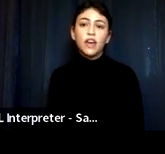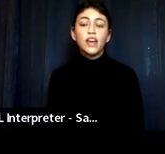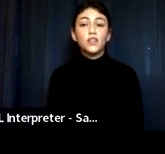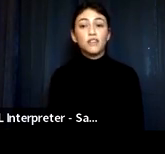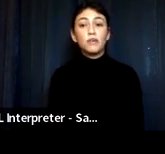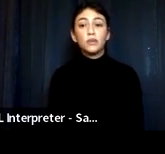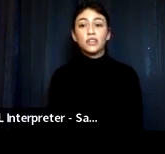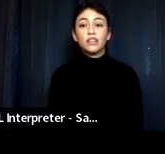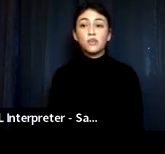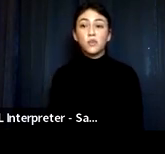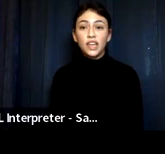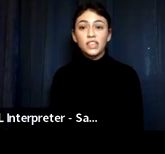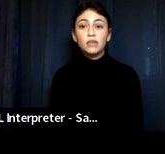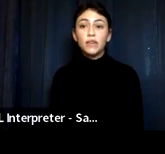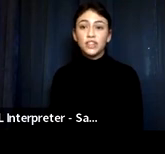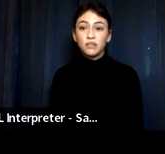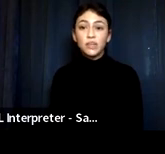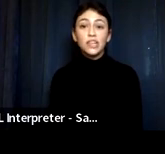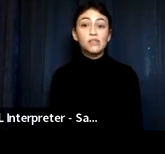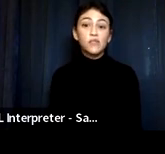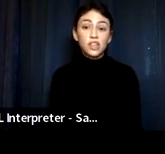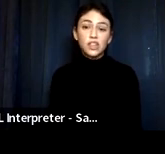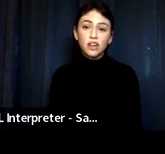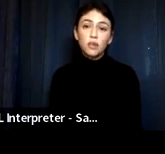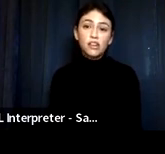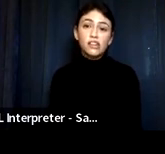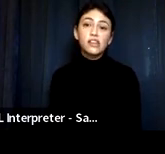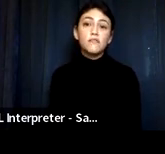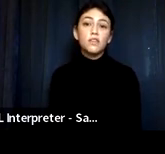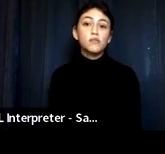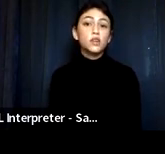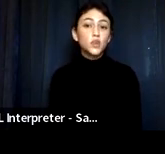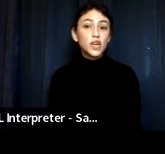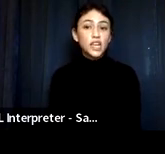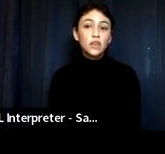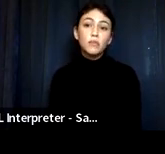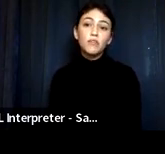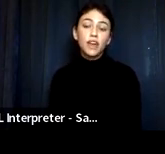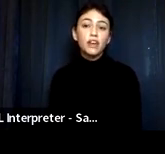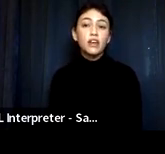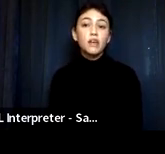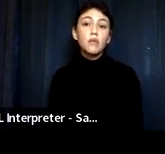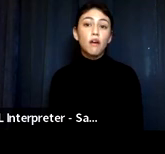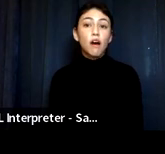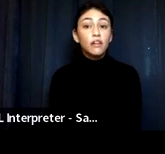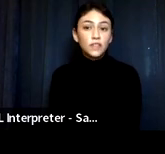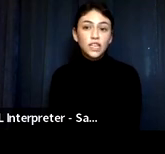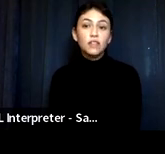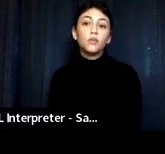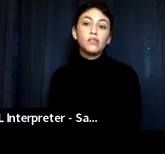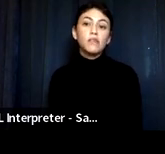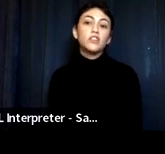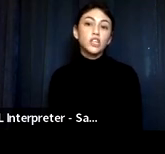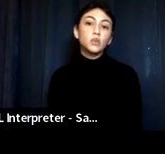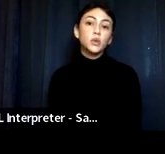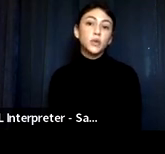I know a lot of people tell us to wait until you patient, but it's really a long process, and if there's more training that we provide more often then we'll see change more quickly.